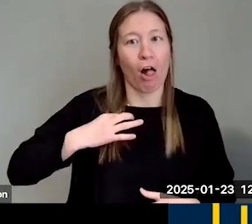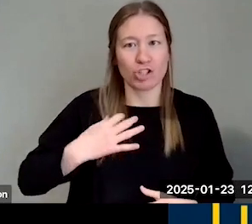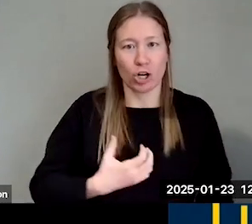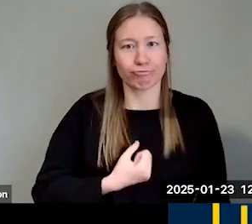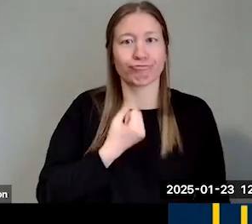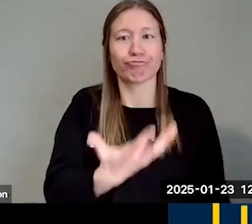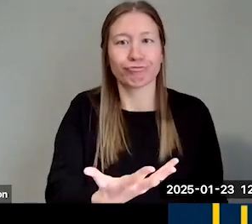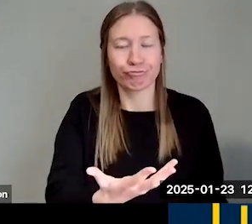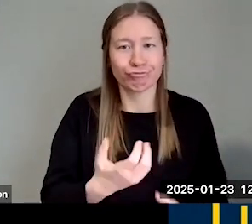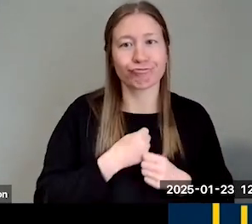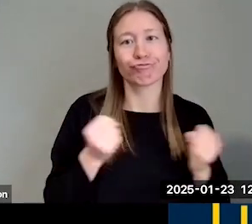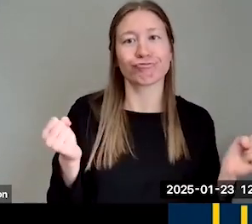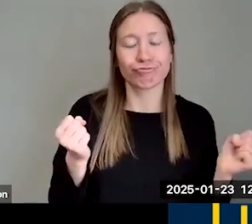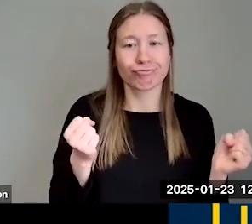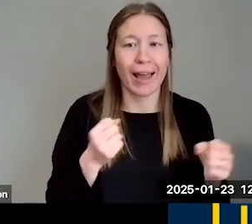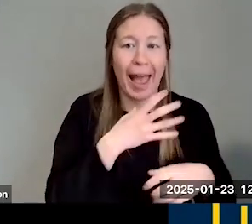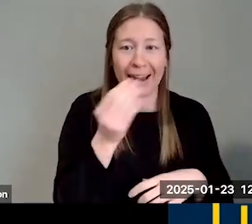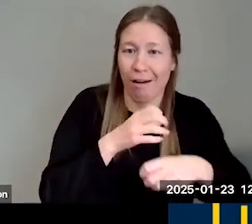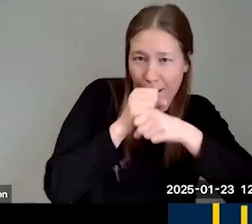So what percentage employees do you think